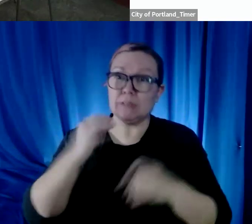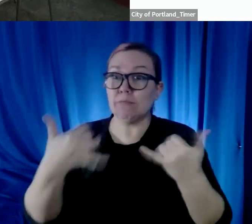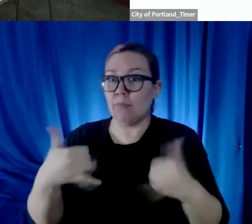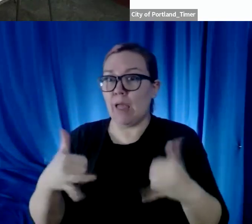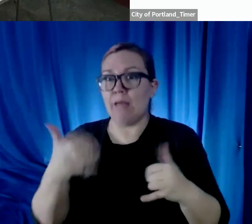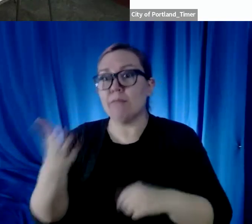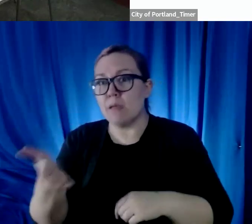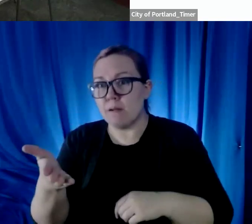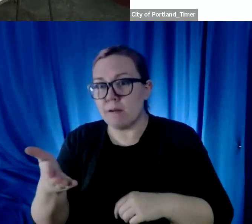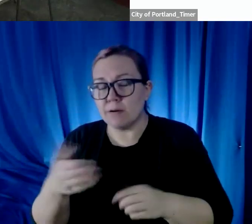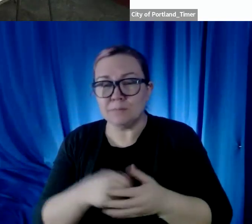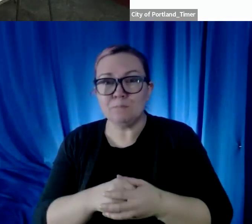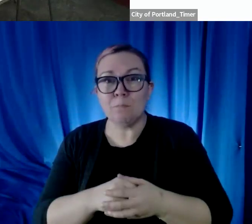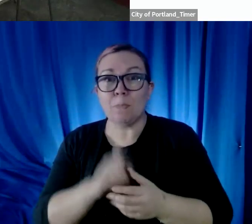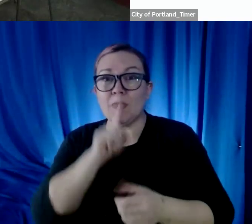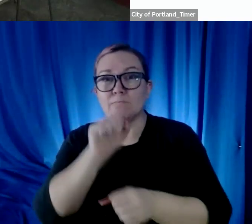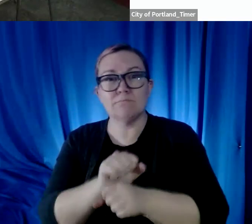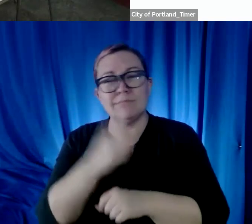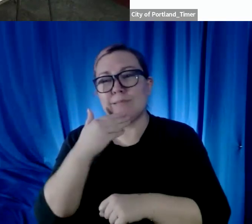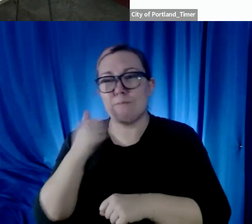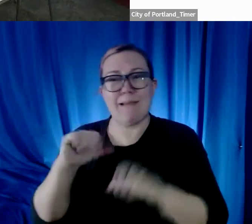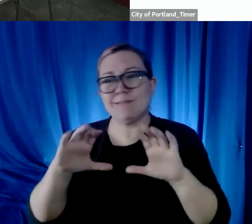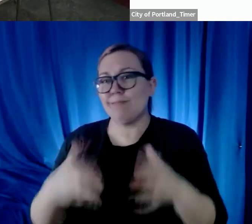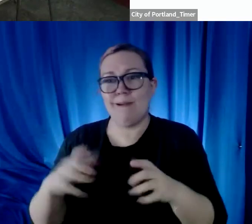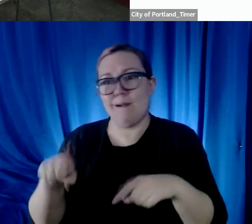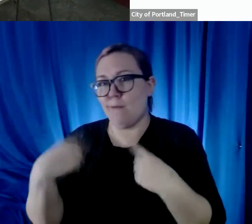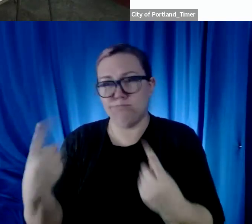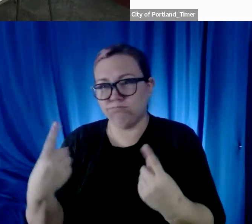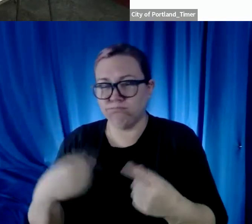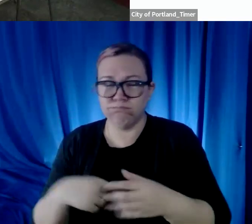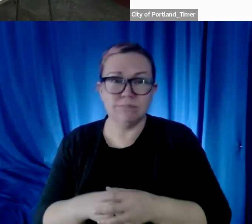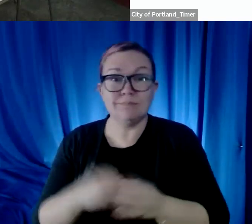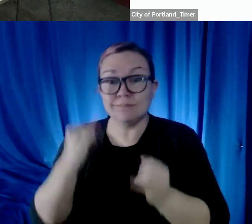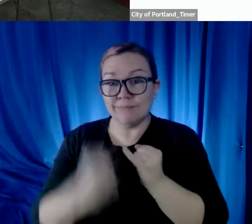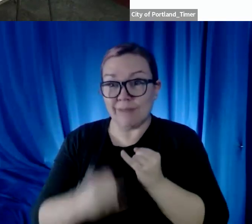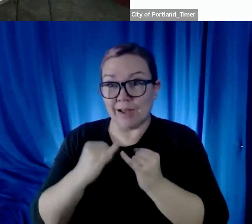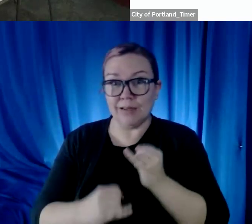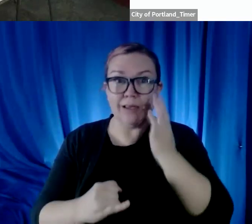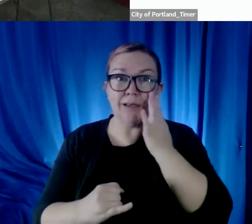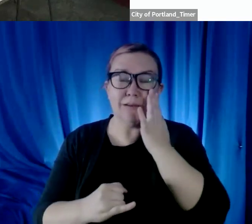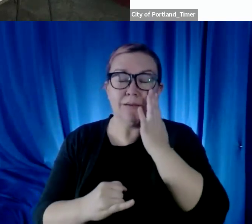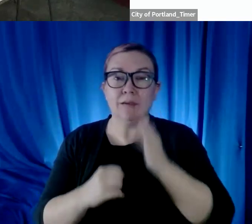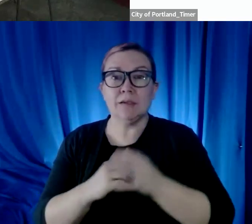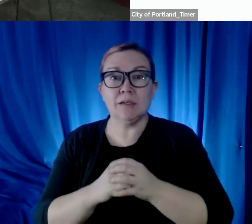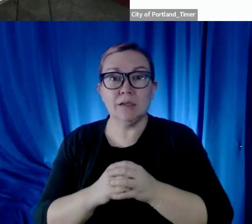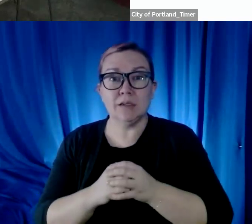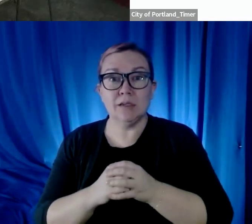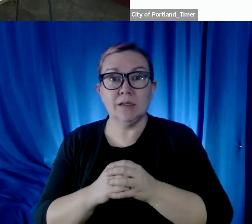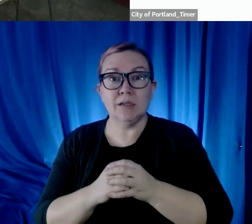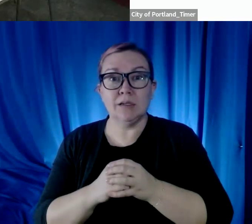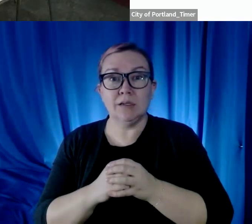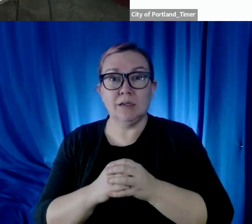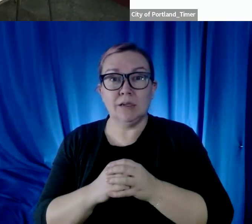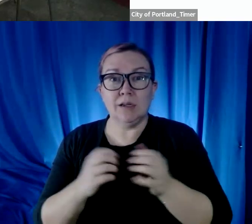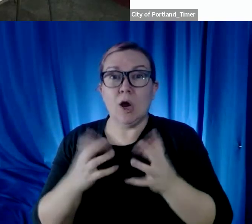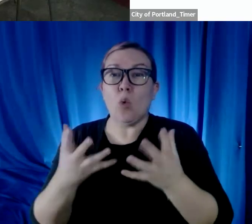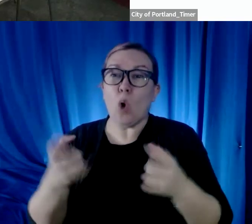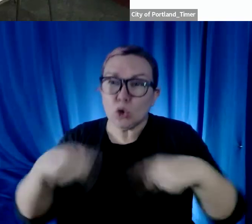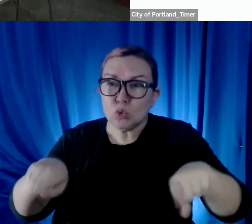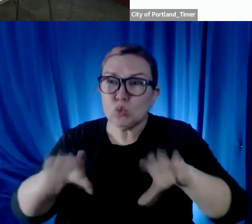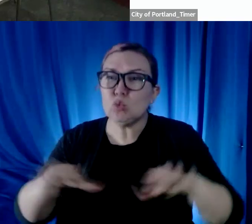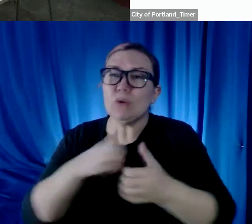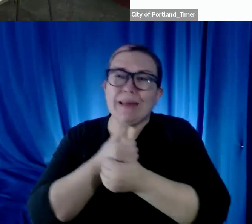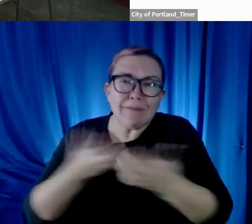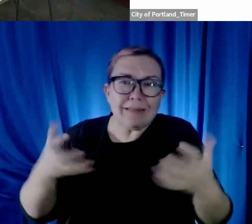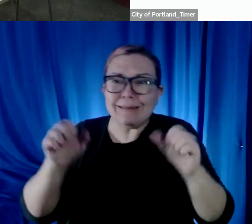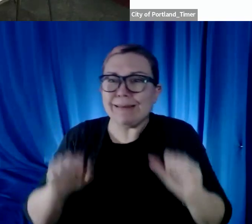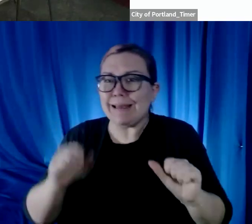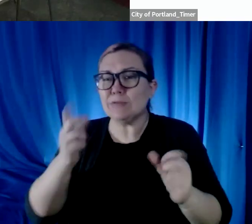It's definitely the best league I've played in. Finally, only because everything in their power to make sure everyone has a fun season.